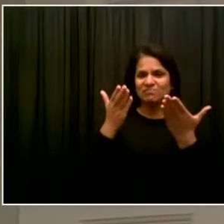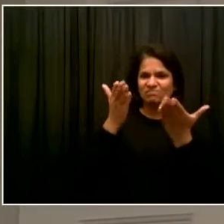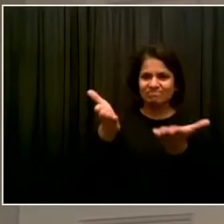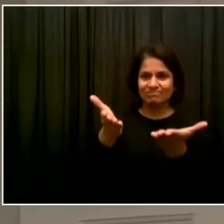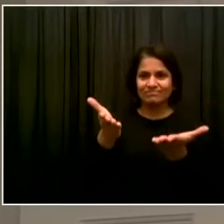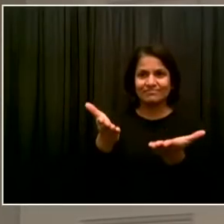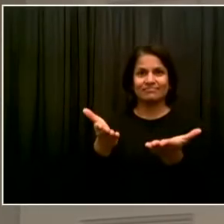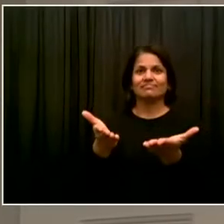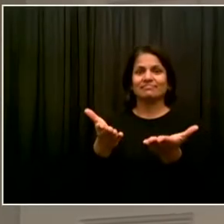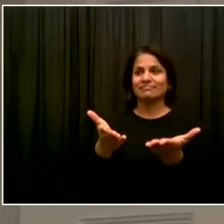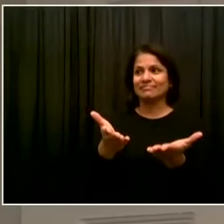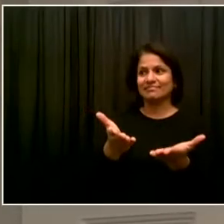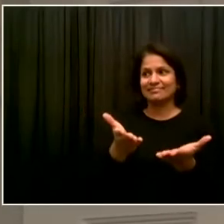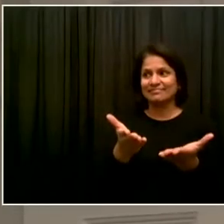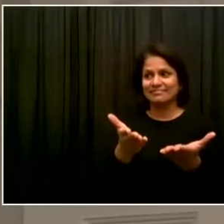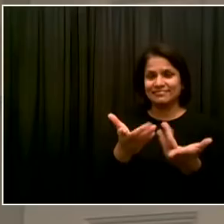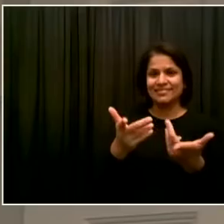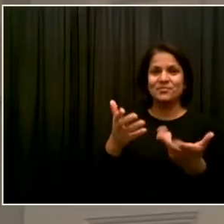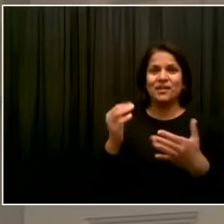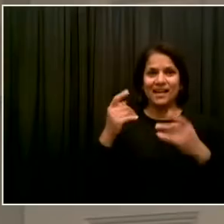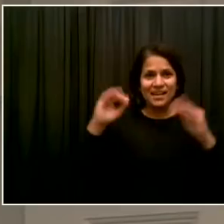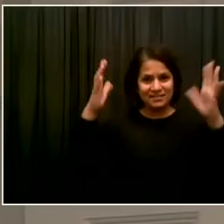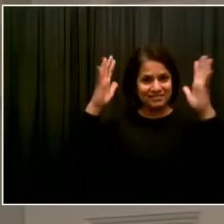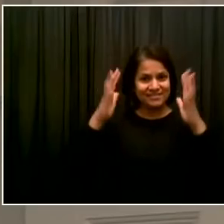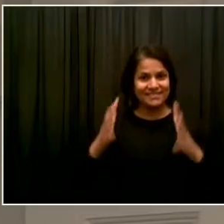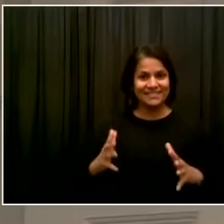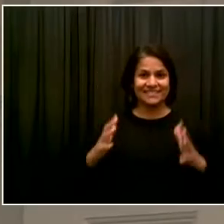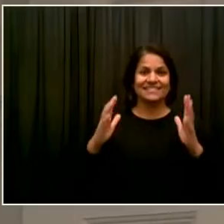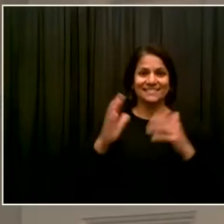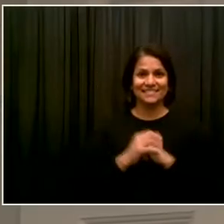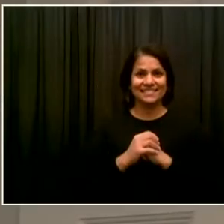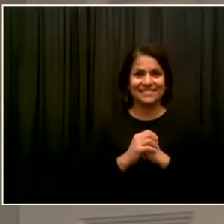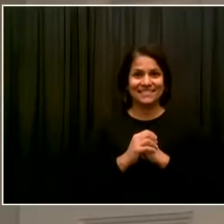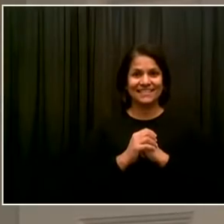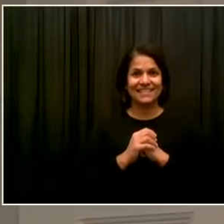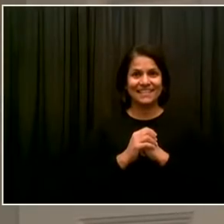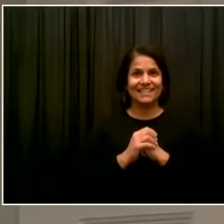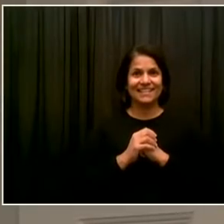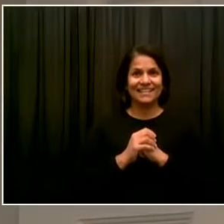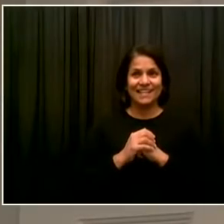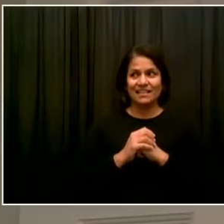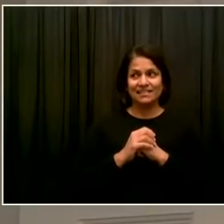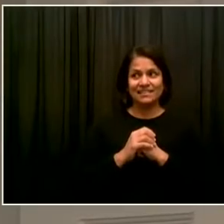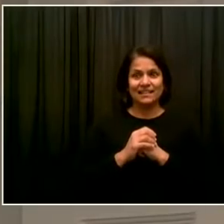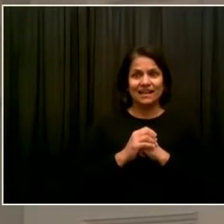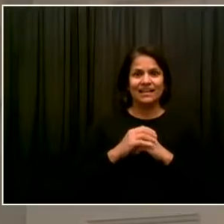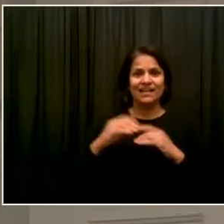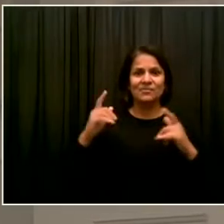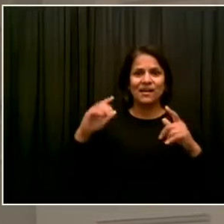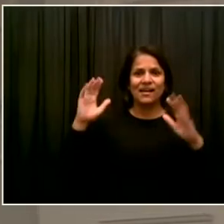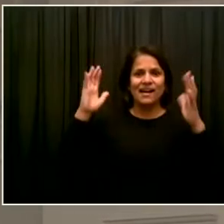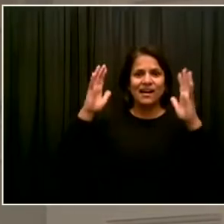GLORIA, IT'S MY GREAHOT NORTO INTRODUCE YOU ON BEHALF OF ALL THE PEOPLE OF NEW YORK CITY.[